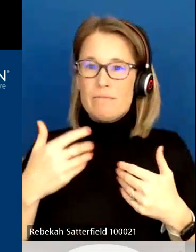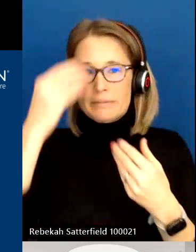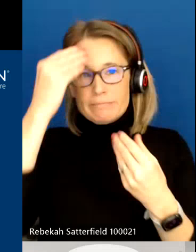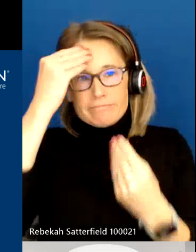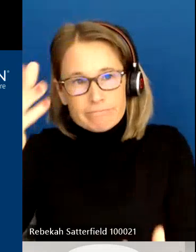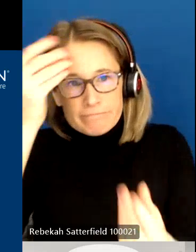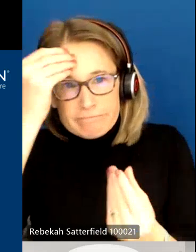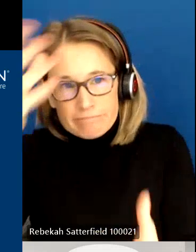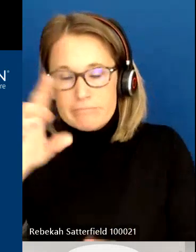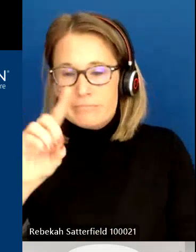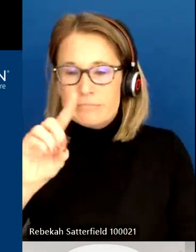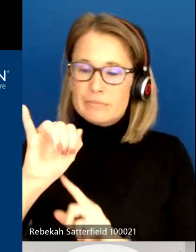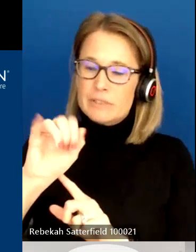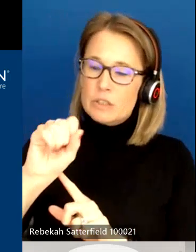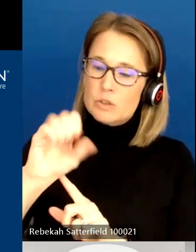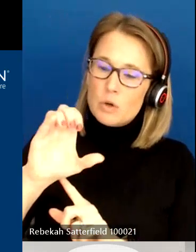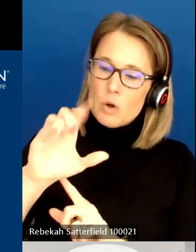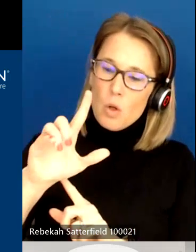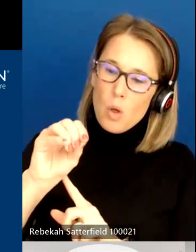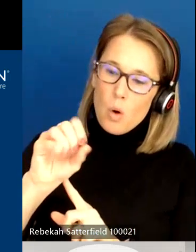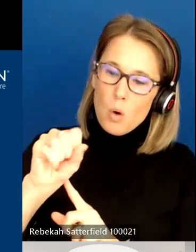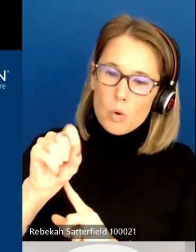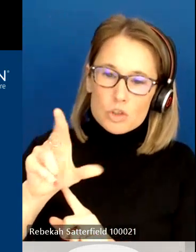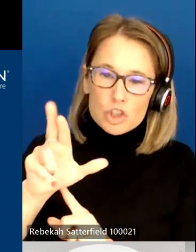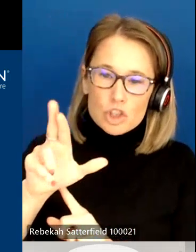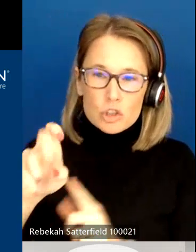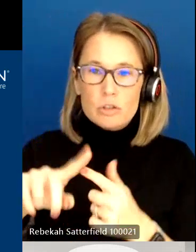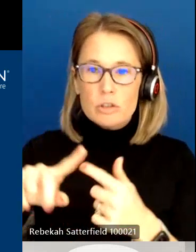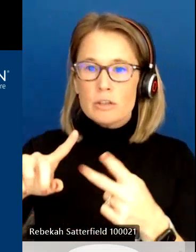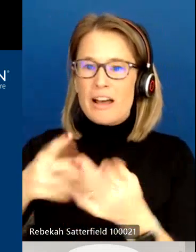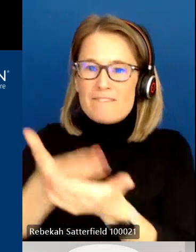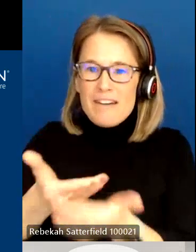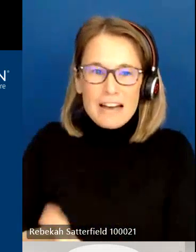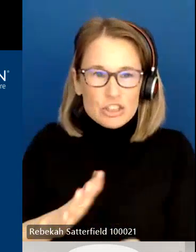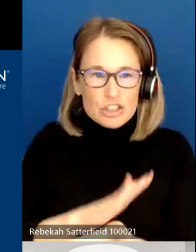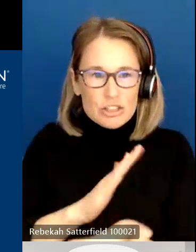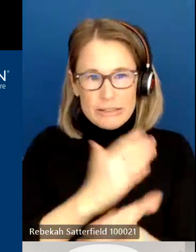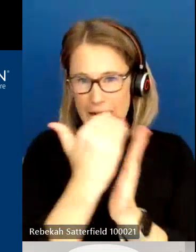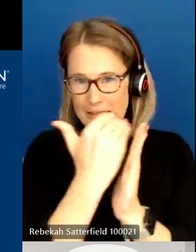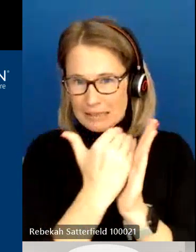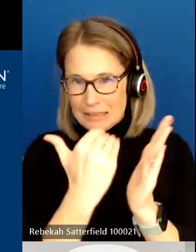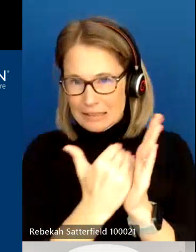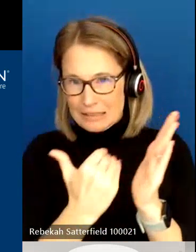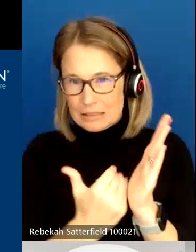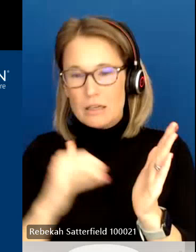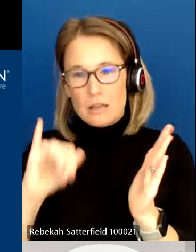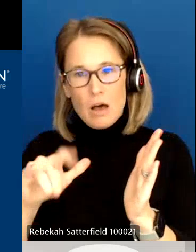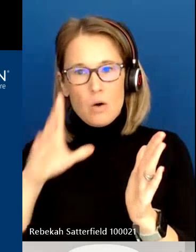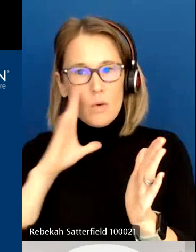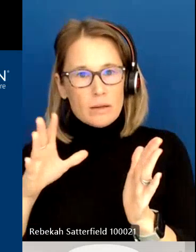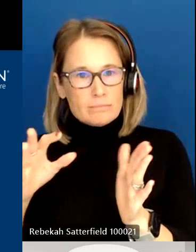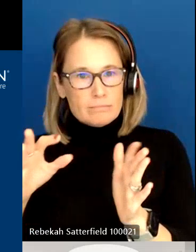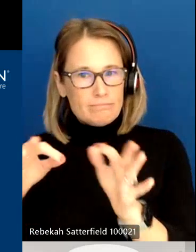sheets and labels associated with each tool um to disclose the manner and under the conditions